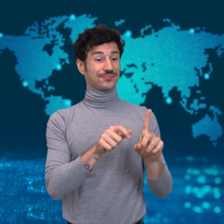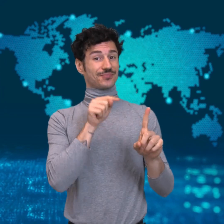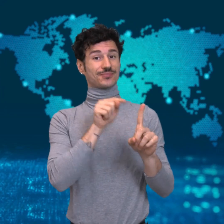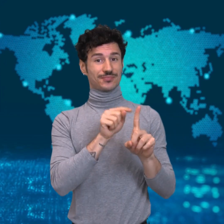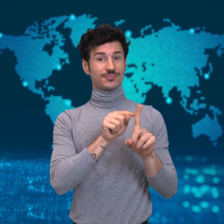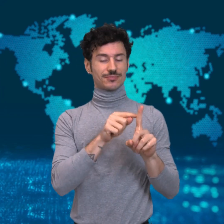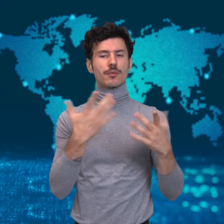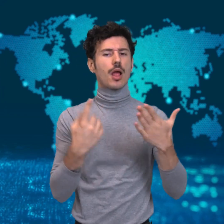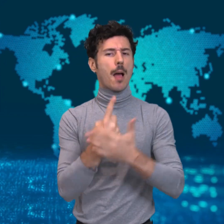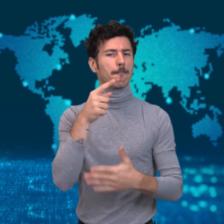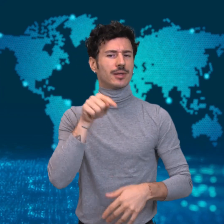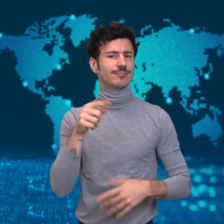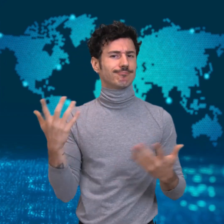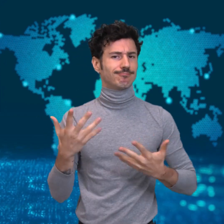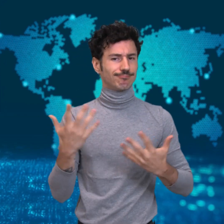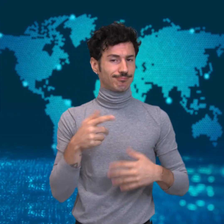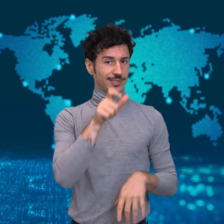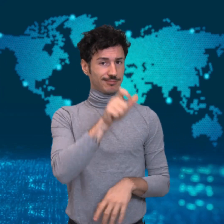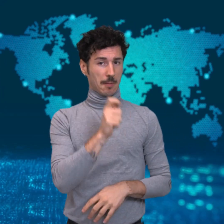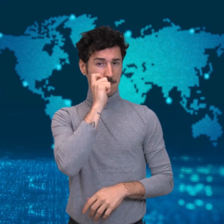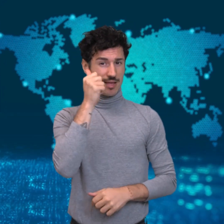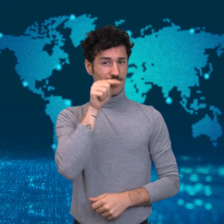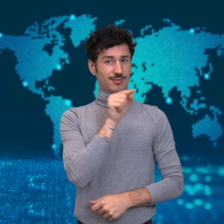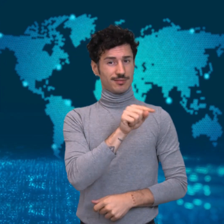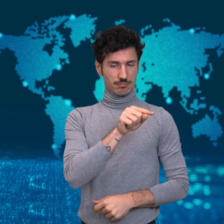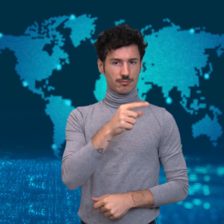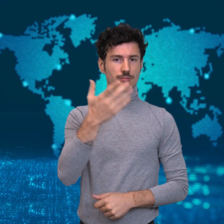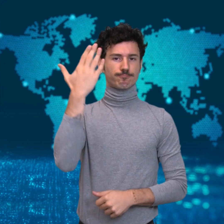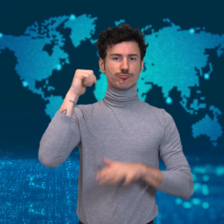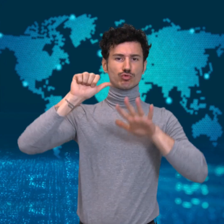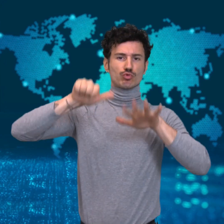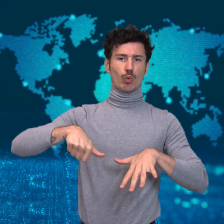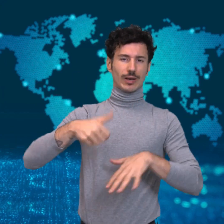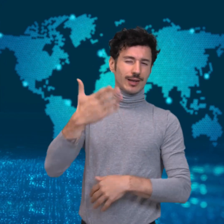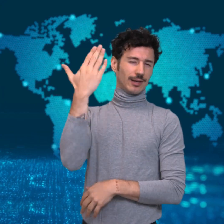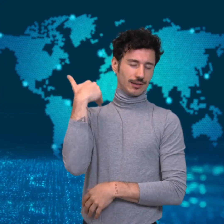When Barnes stayed at the Sea View in June,